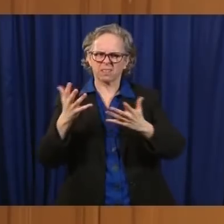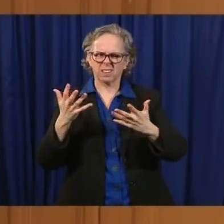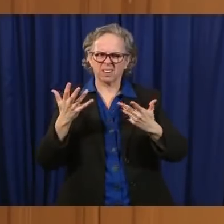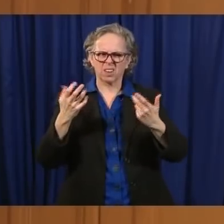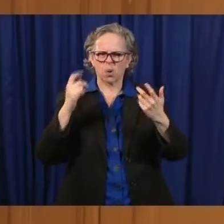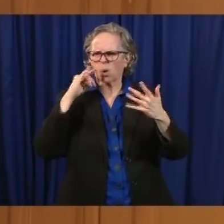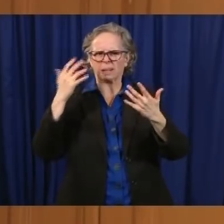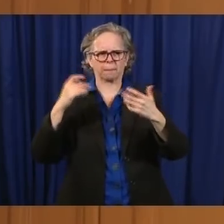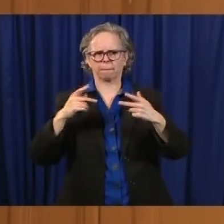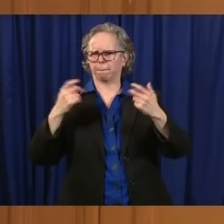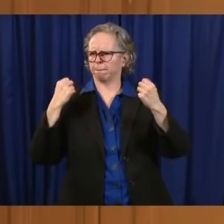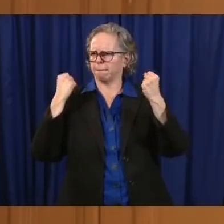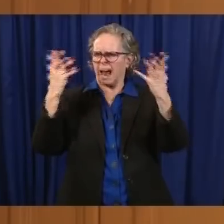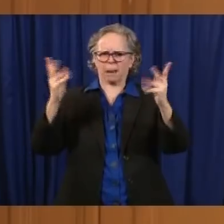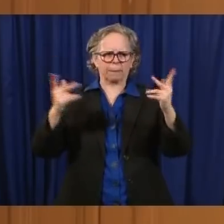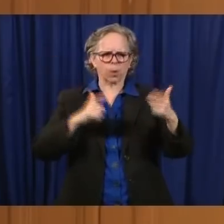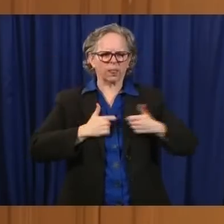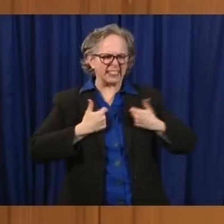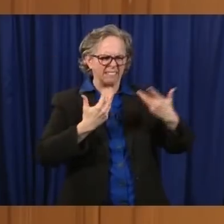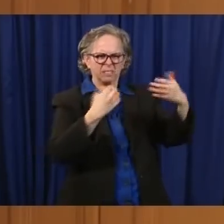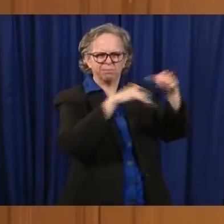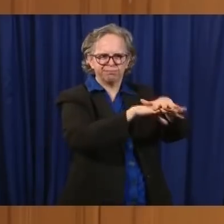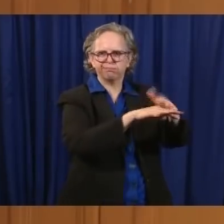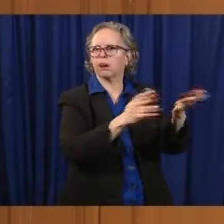TRENDS, ON MOST MEASURES, STAYING VERY STEADY, AGAIN IT